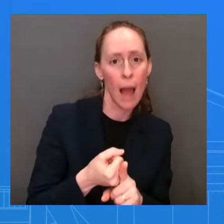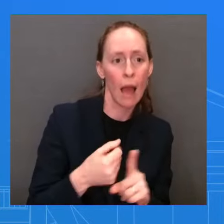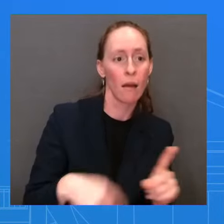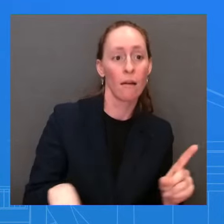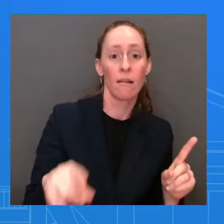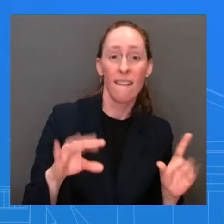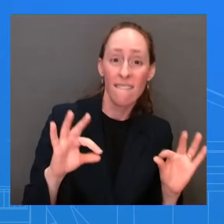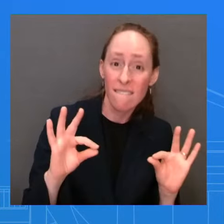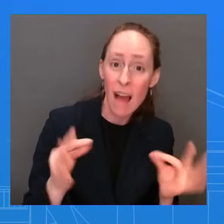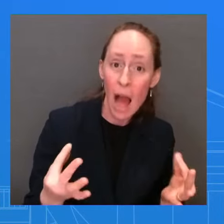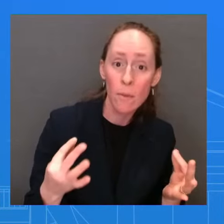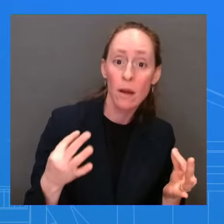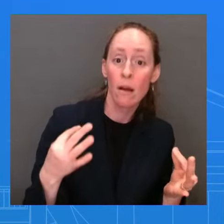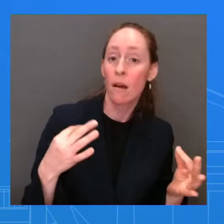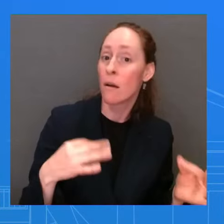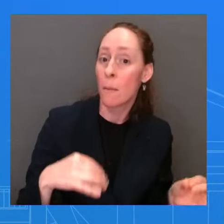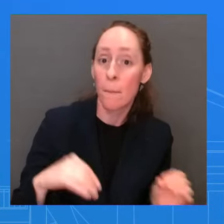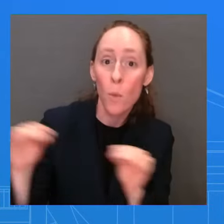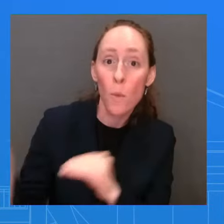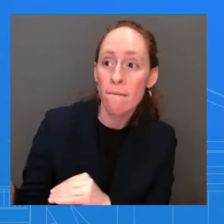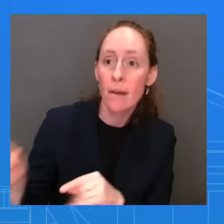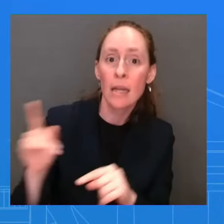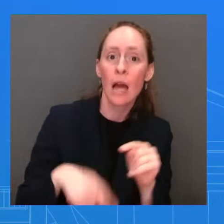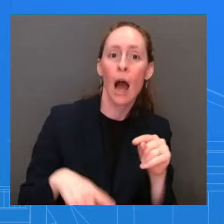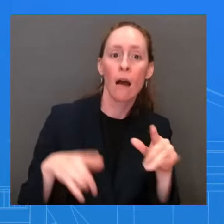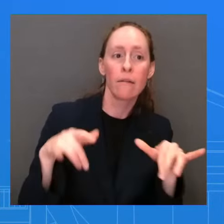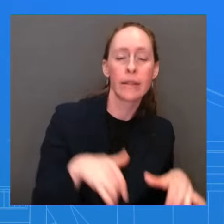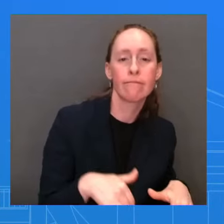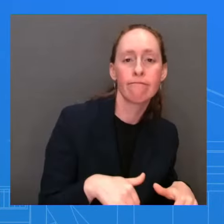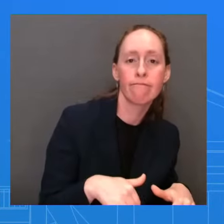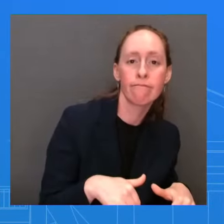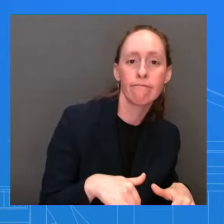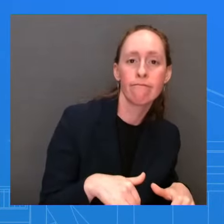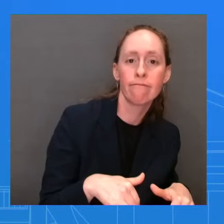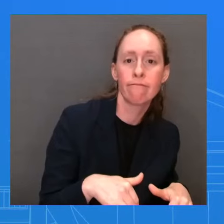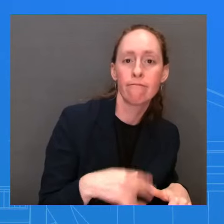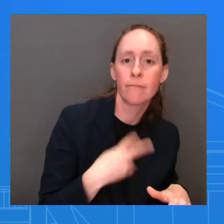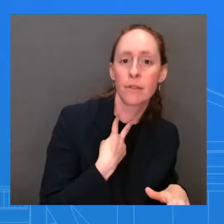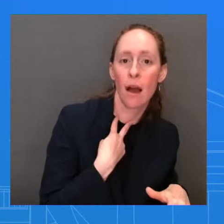So, I know that Senate Republicans have also urged Senator Tuberville to drop his hold.